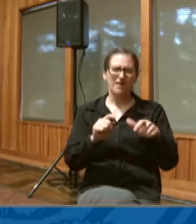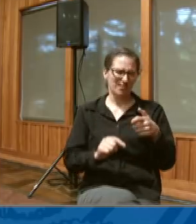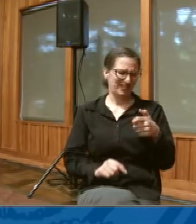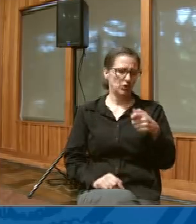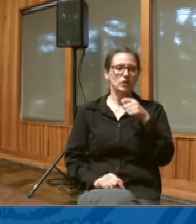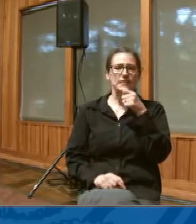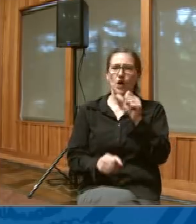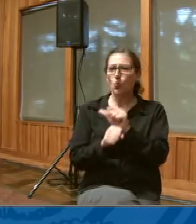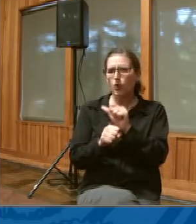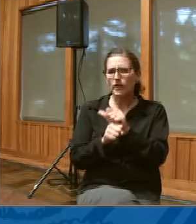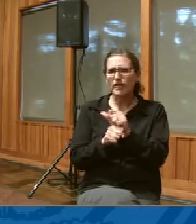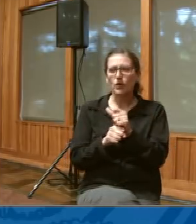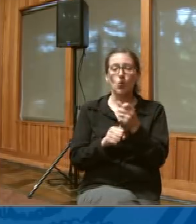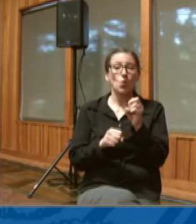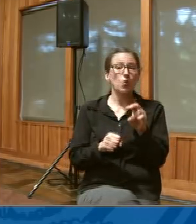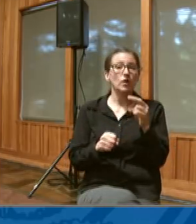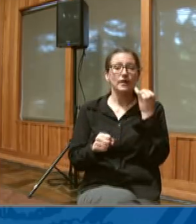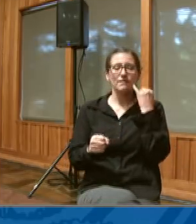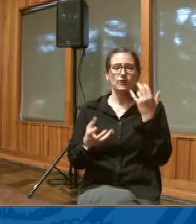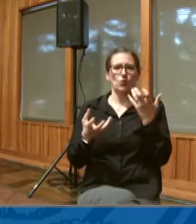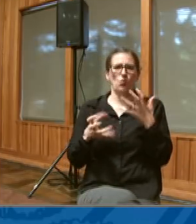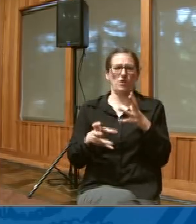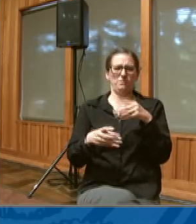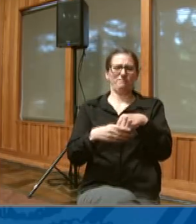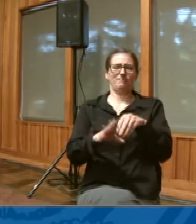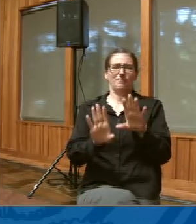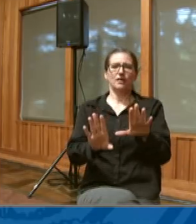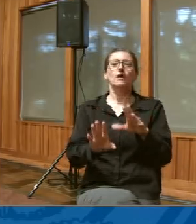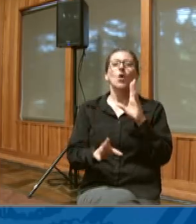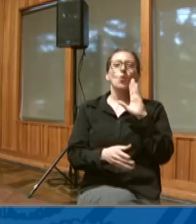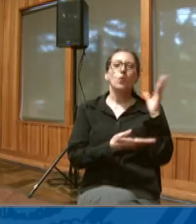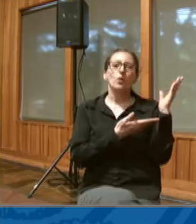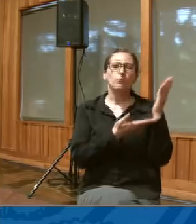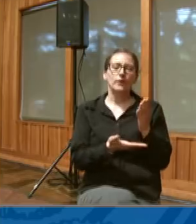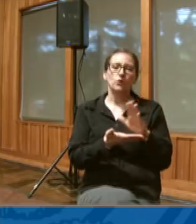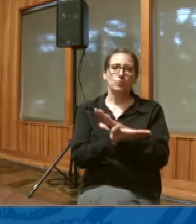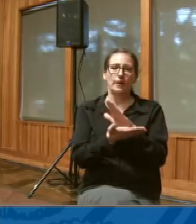BUTTONS. IF YOU'RE HAVING PROBLEMS OR WOULD LIKE TO COMPLETE THE POLL AND THE CLICKER ISN'T WORKING OR